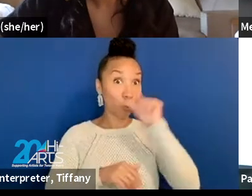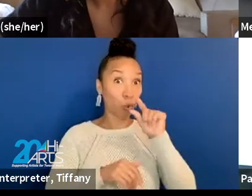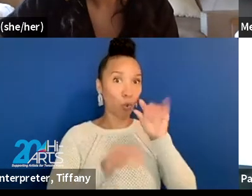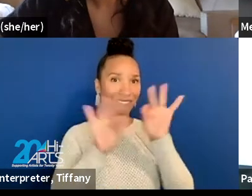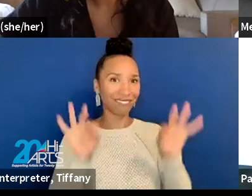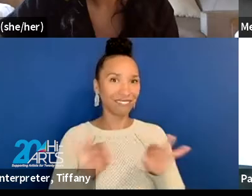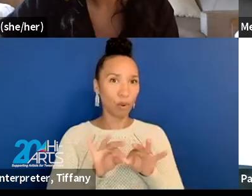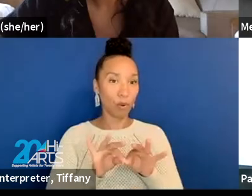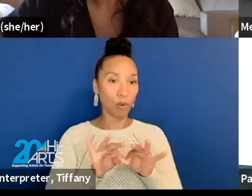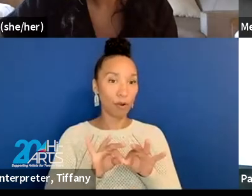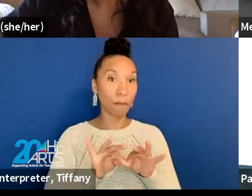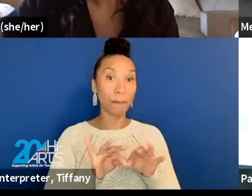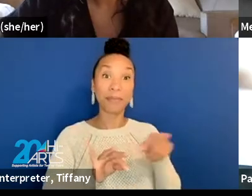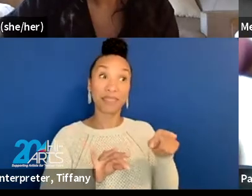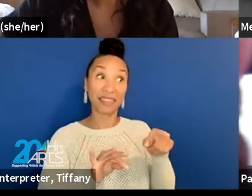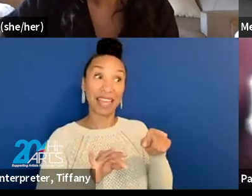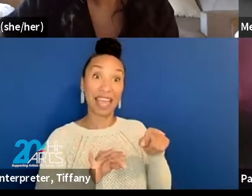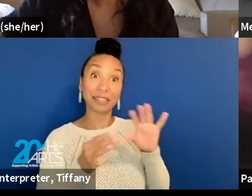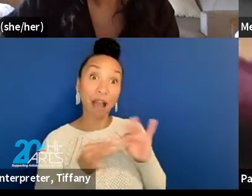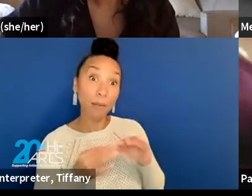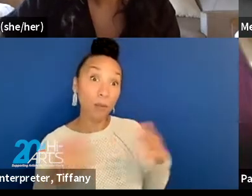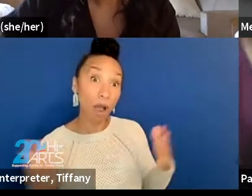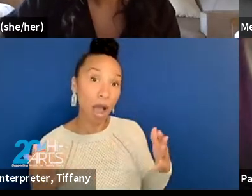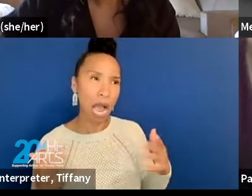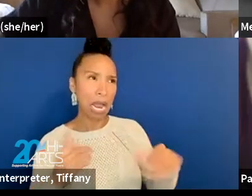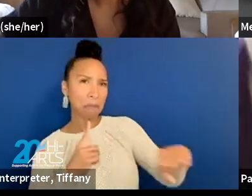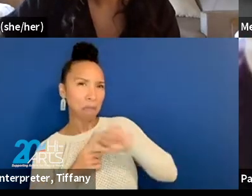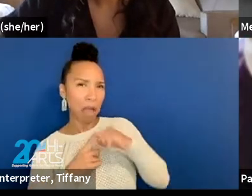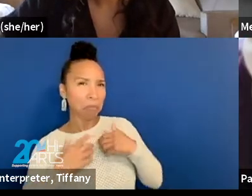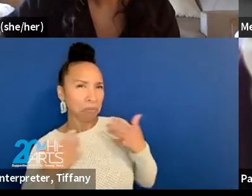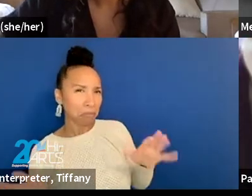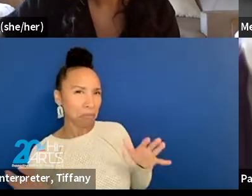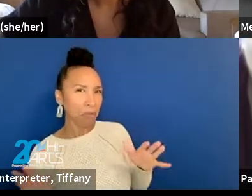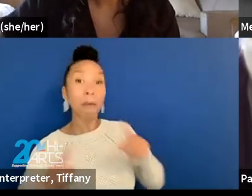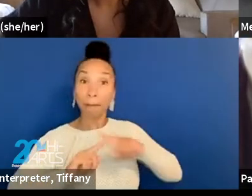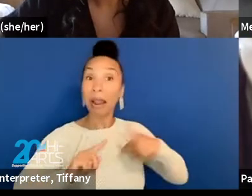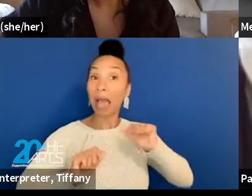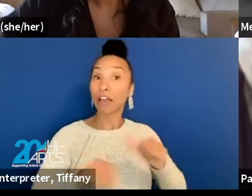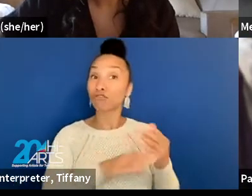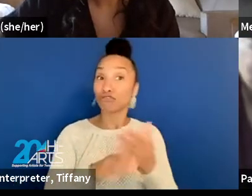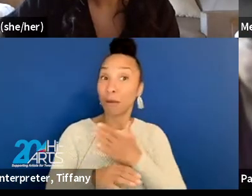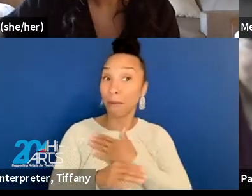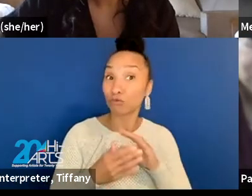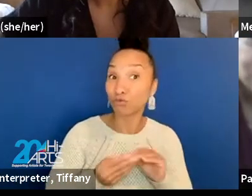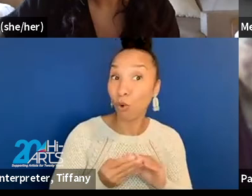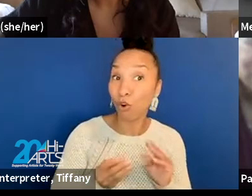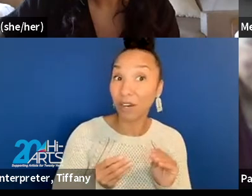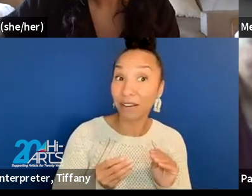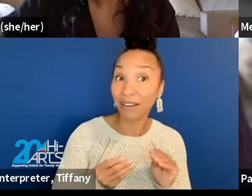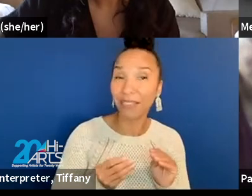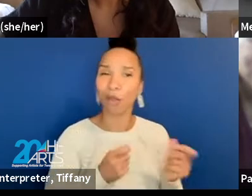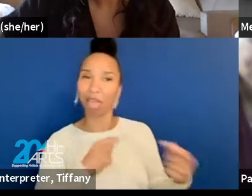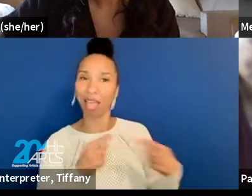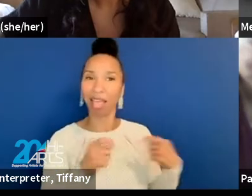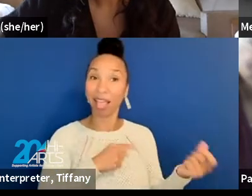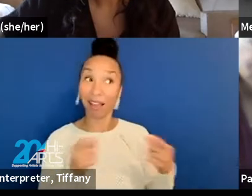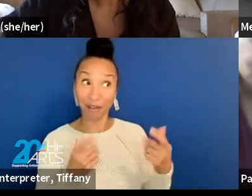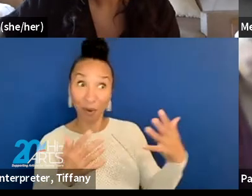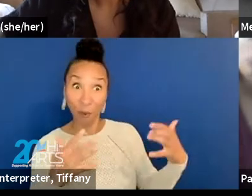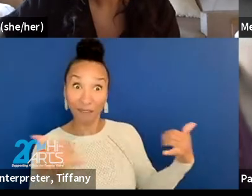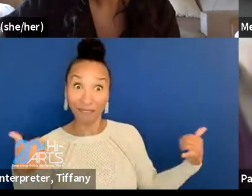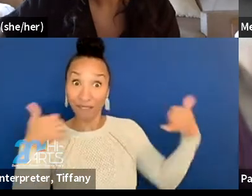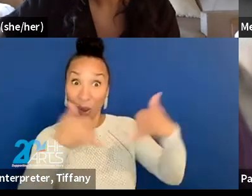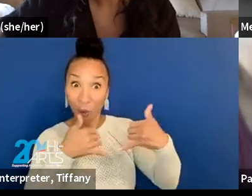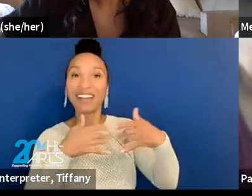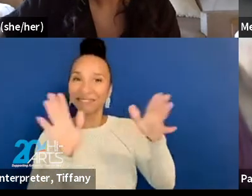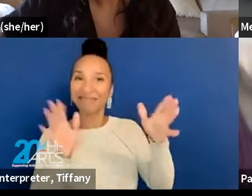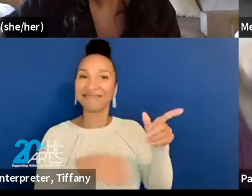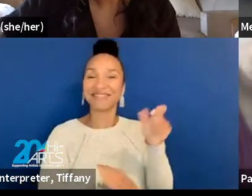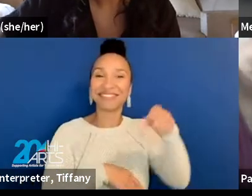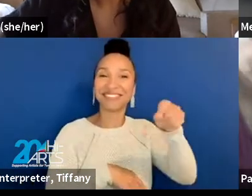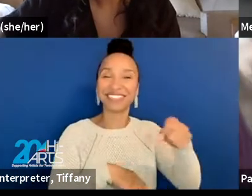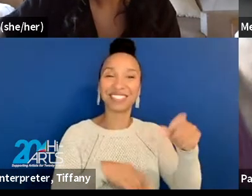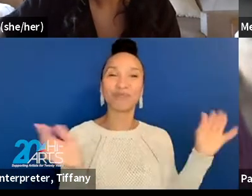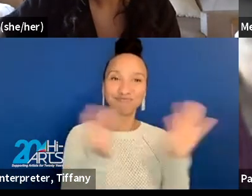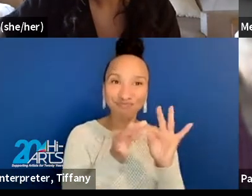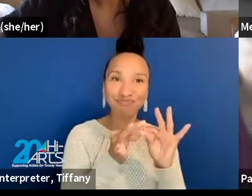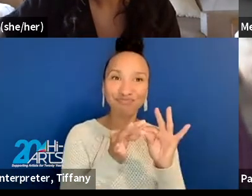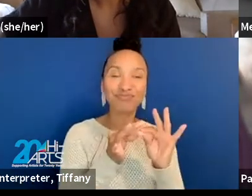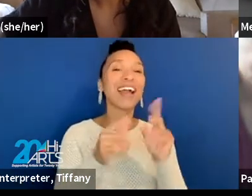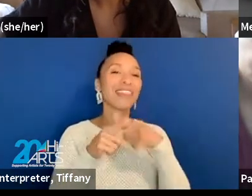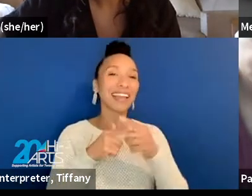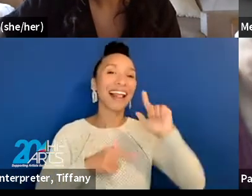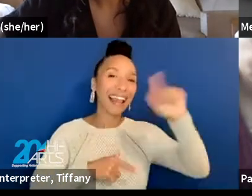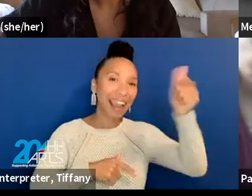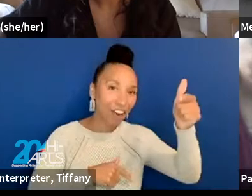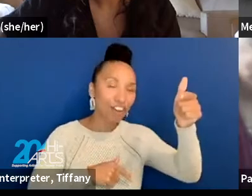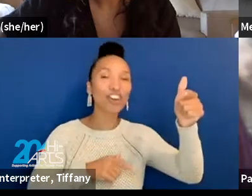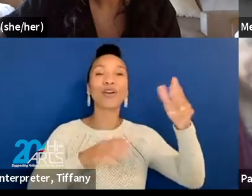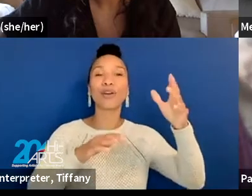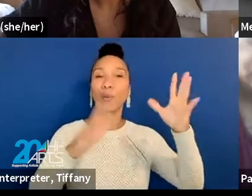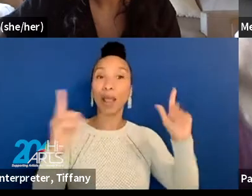Benjamin (they/them/elle): And then I was able to meet them in the park with a lot of other really incredible Peruvian folks who had been separated from family through these systems that's why I have these earrings on I mean it's, just like the connections about.